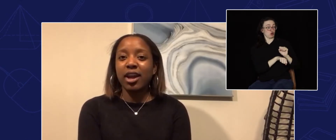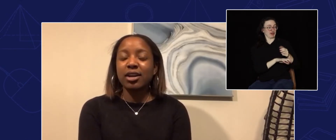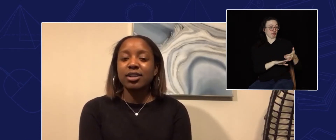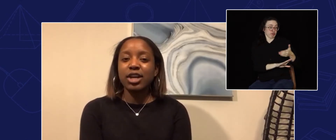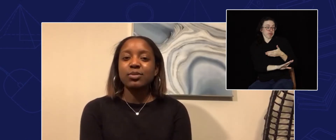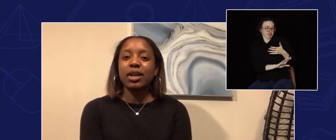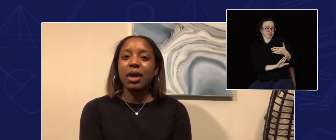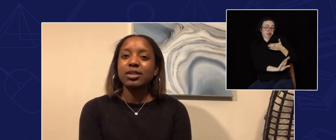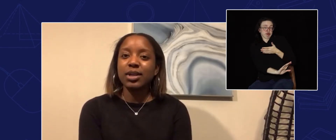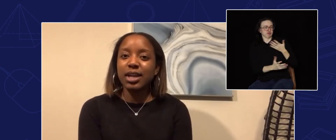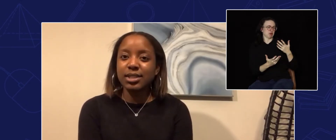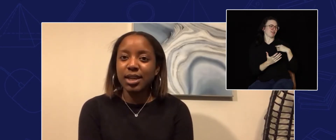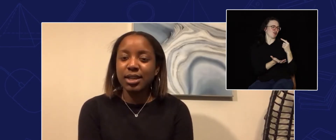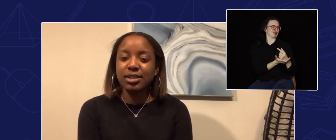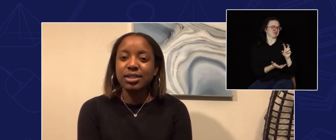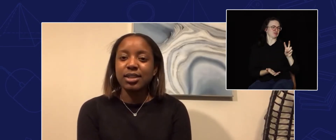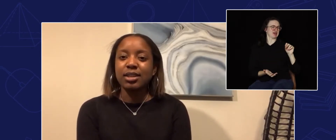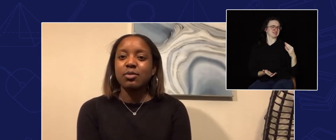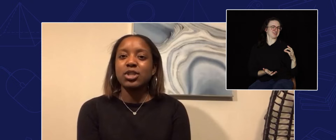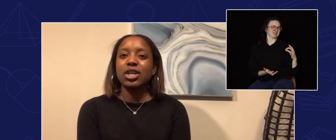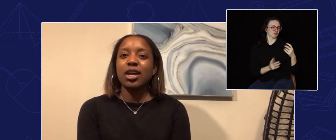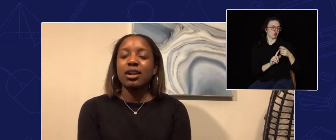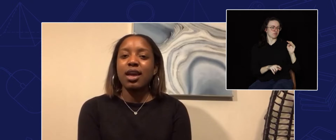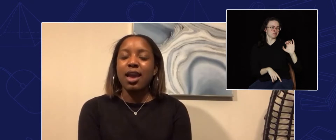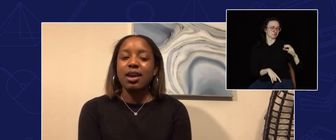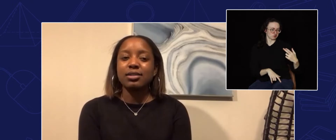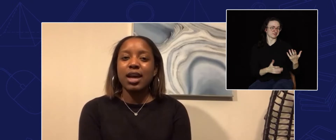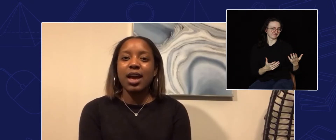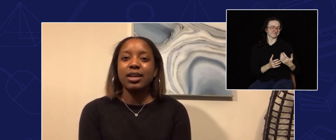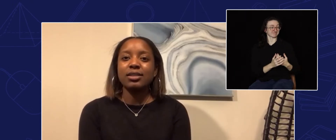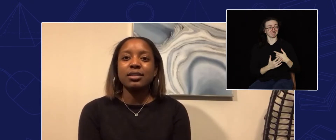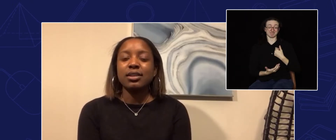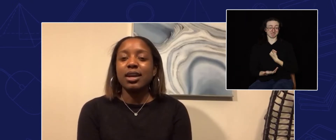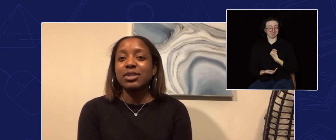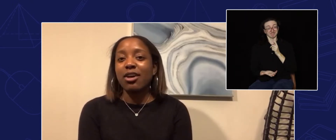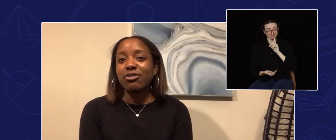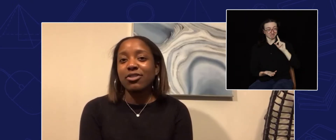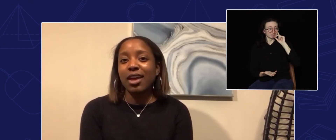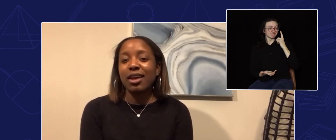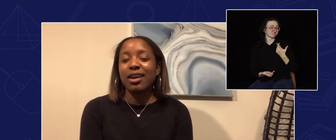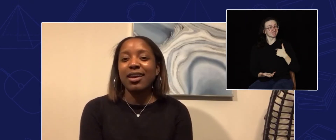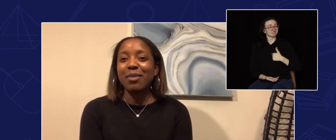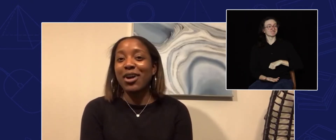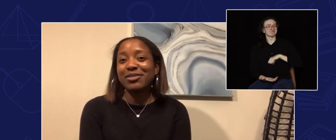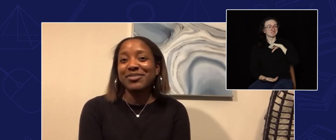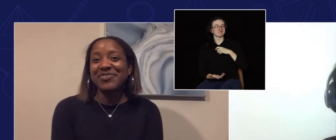I graduated back in 2019, from Michigan. And I am Deaf, and I’m proud.